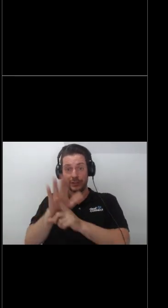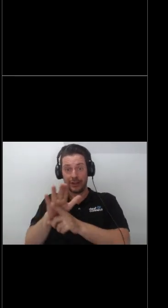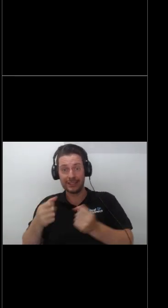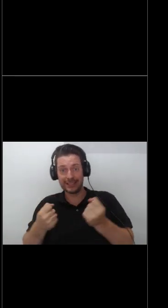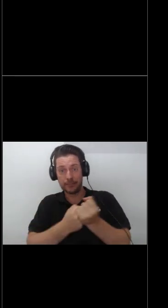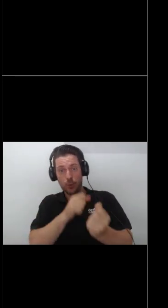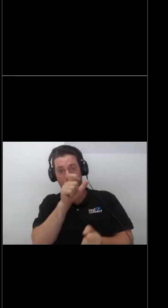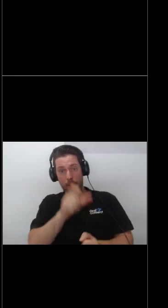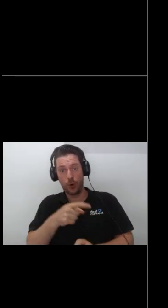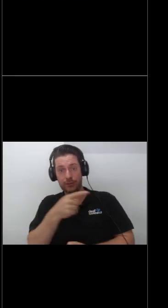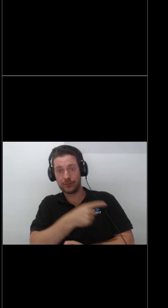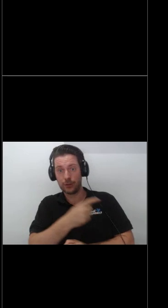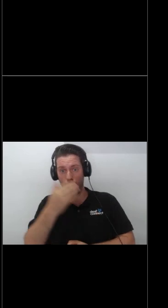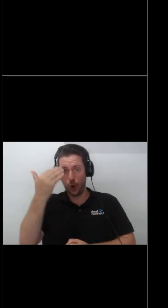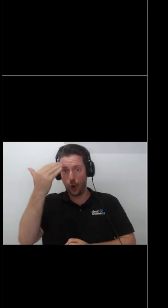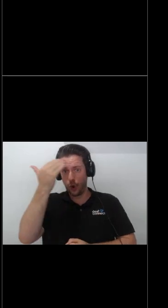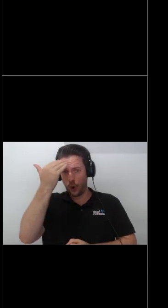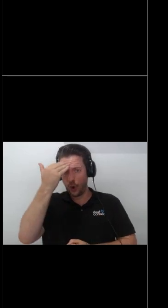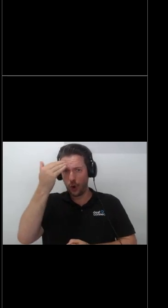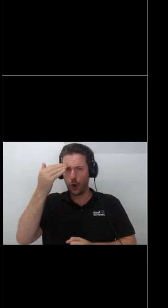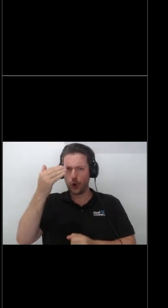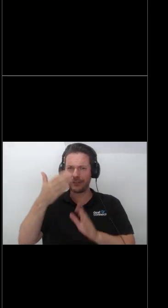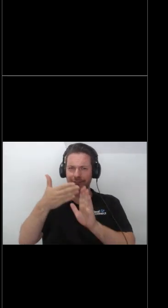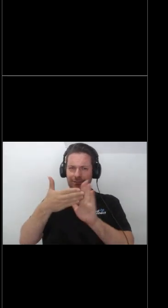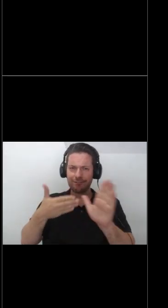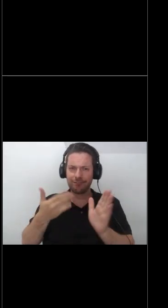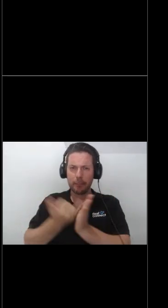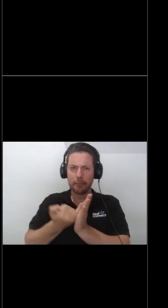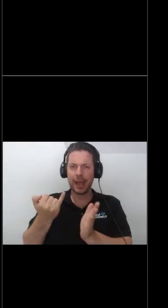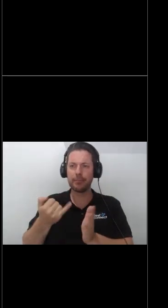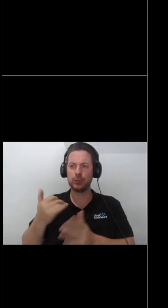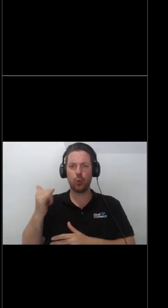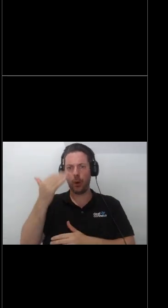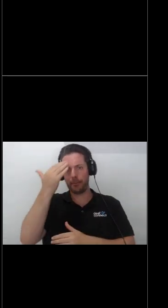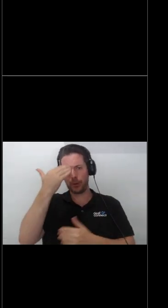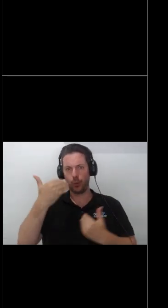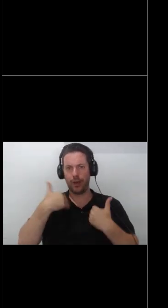and they have been charged with a criminal offense, please, please get some legal advice.